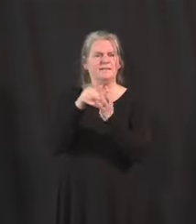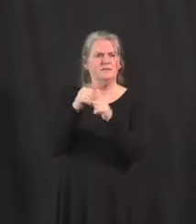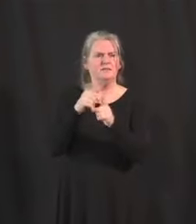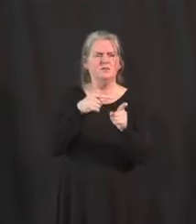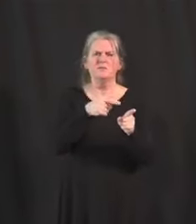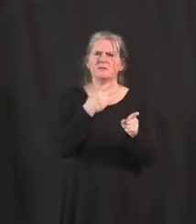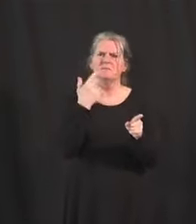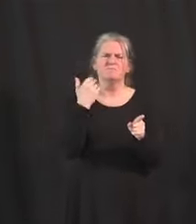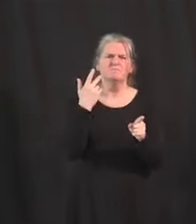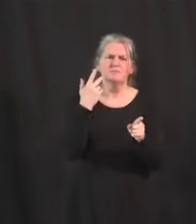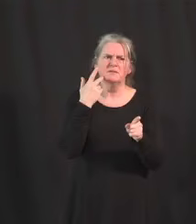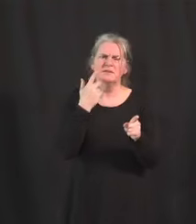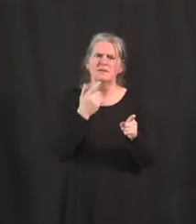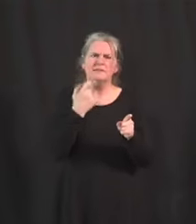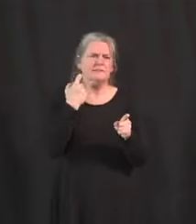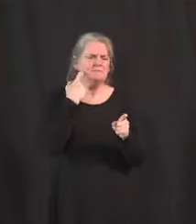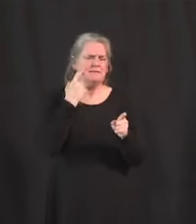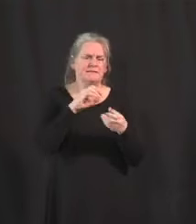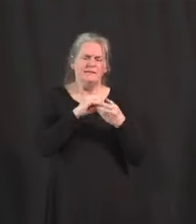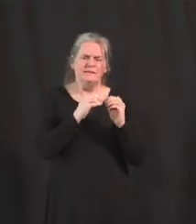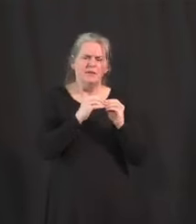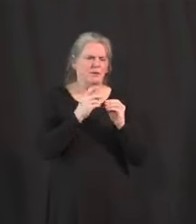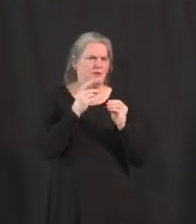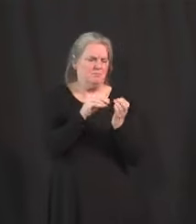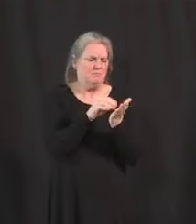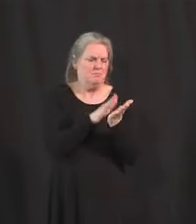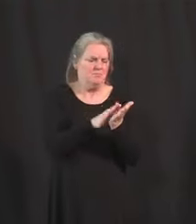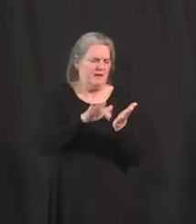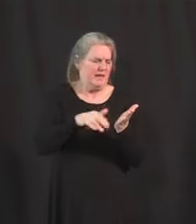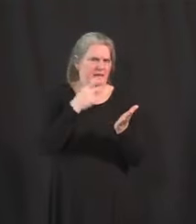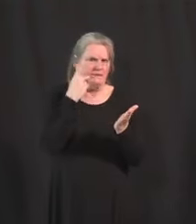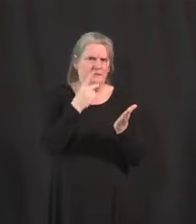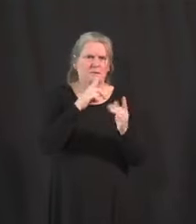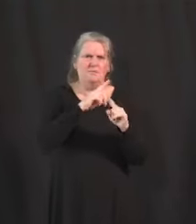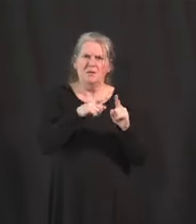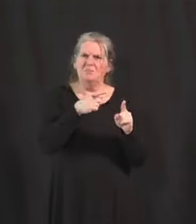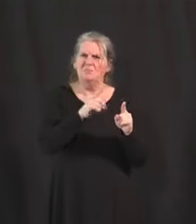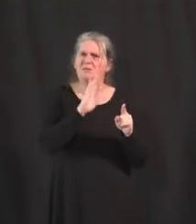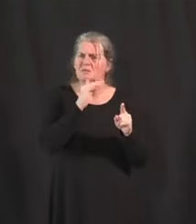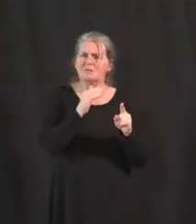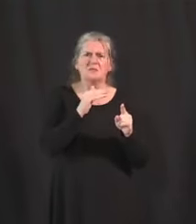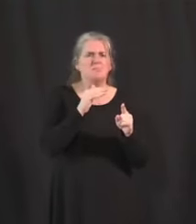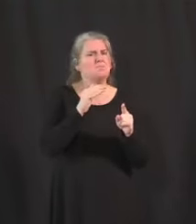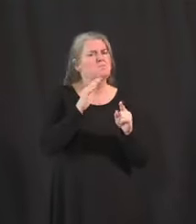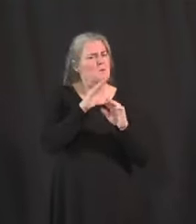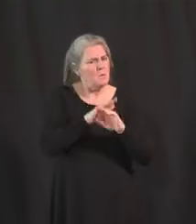I HAVEN'T SEEN RECENT NUMBERS WRITTEN DOWN. MY UNDERSTANDING IS IT HAS BEEN